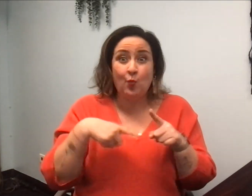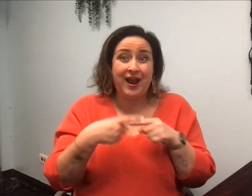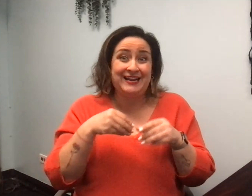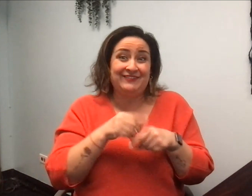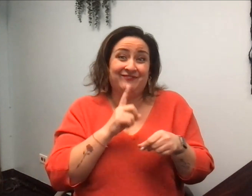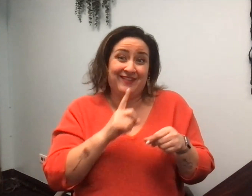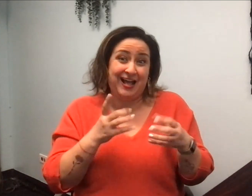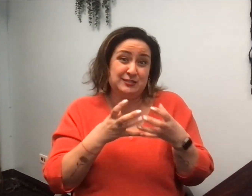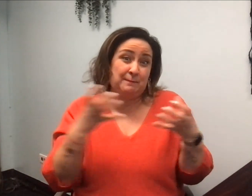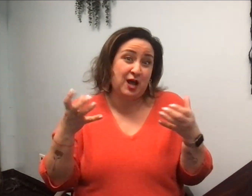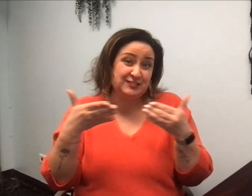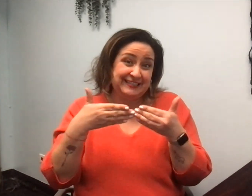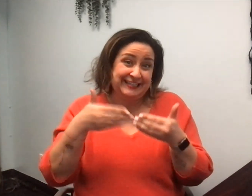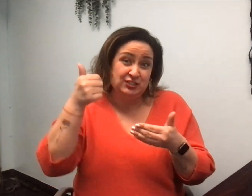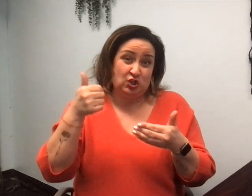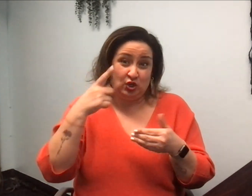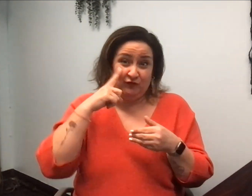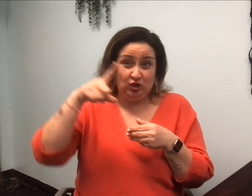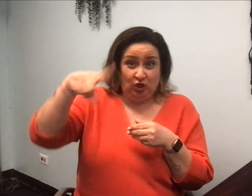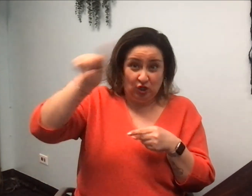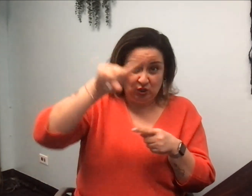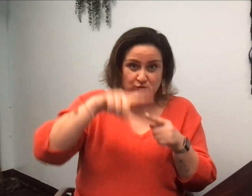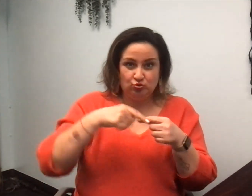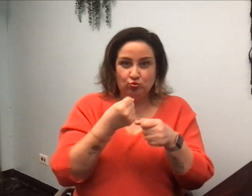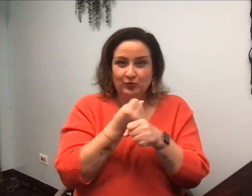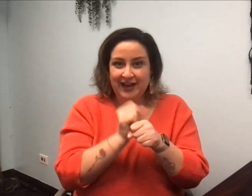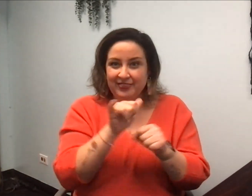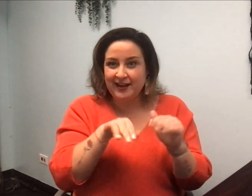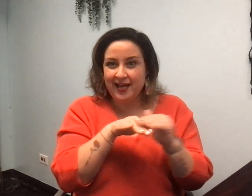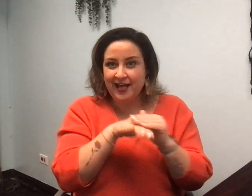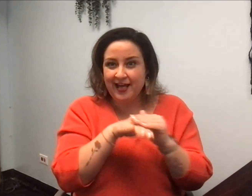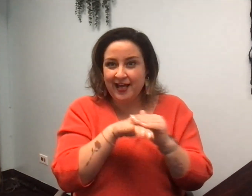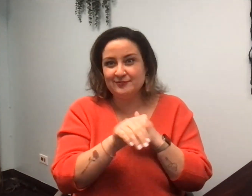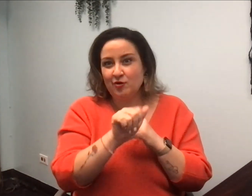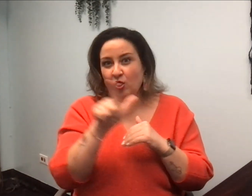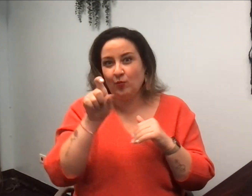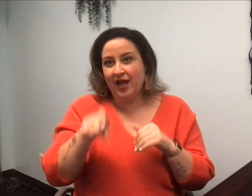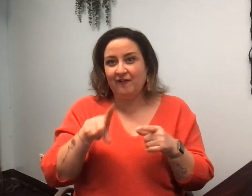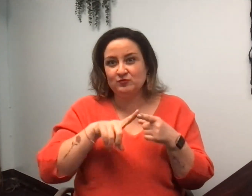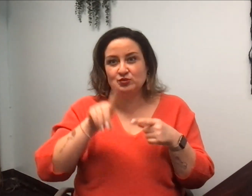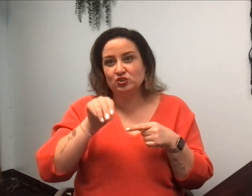respect from the Hearing Content Creators. We're deaf. We're putting